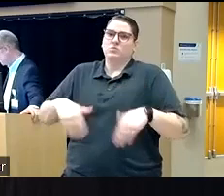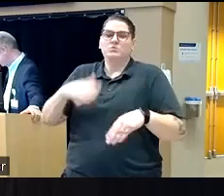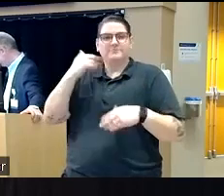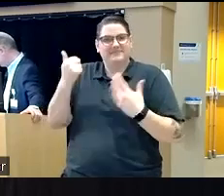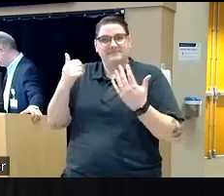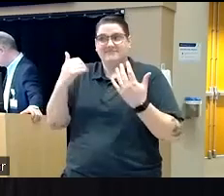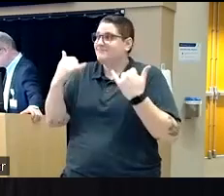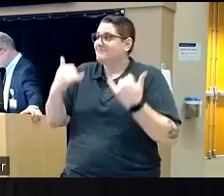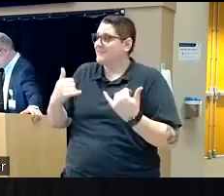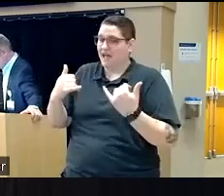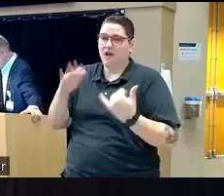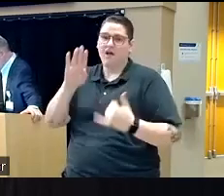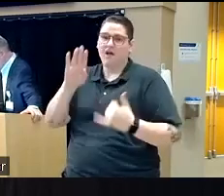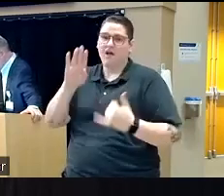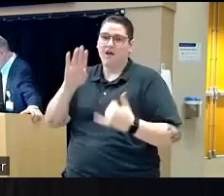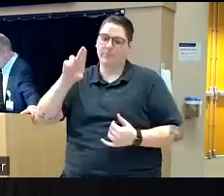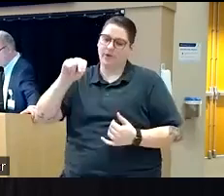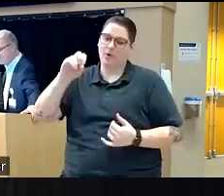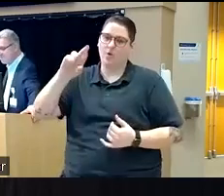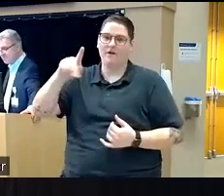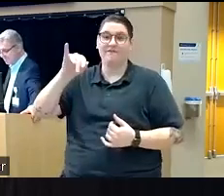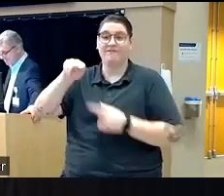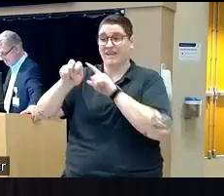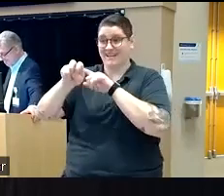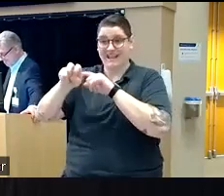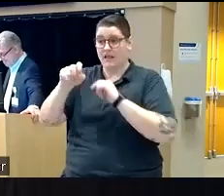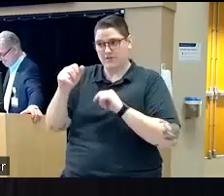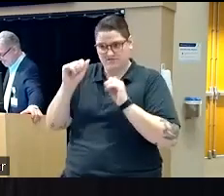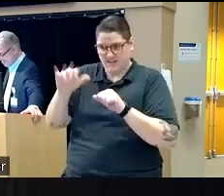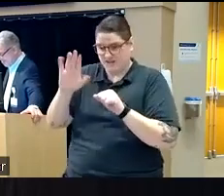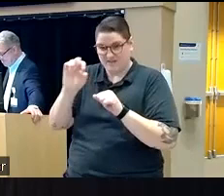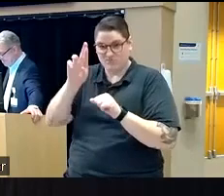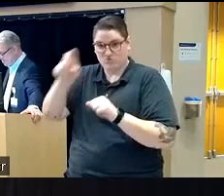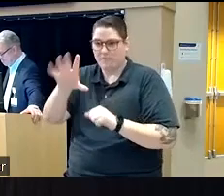that buprenorphine could be prescribed by any physician or nurse practitioner or physician's